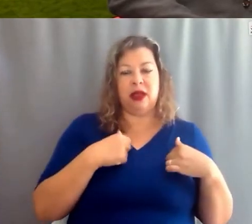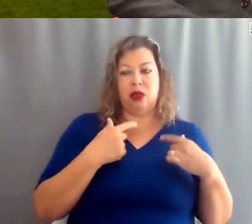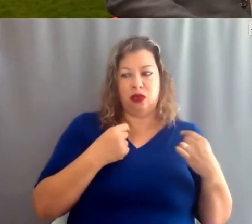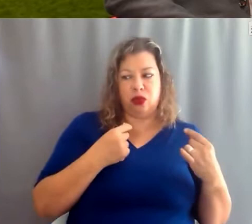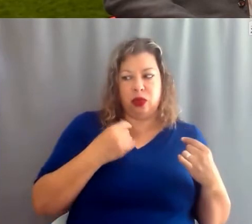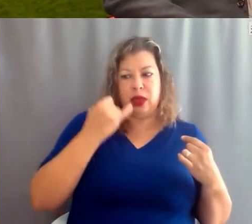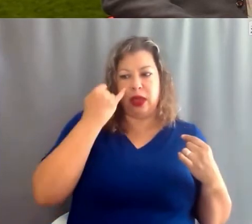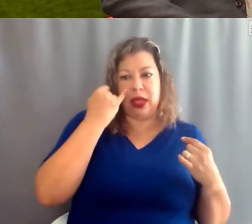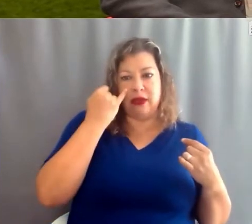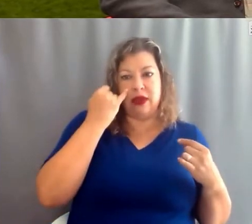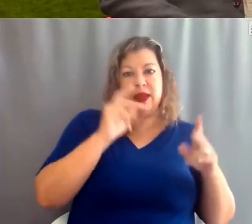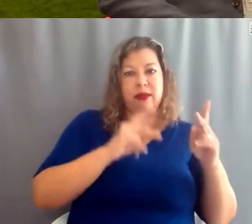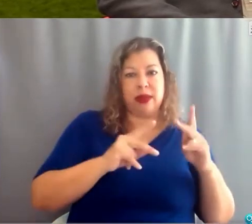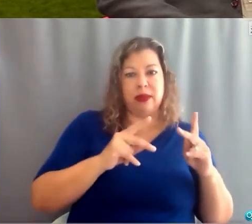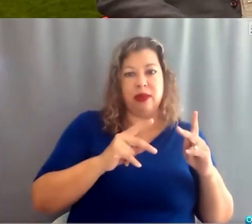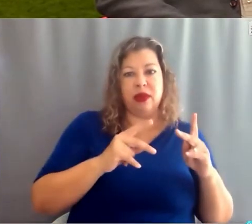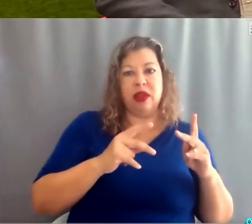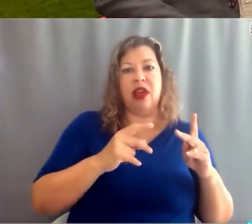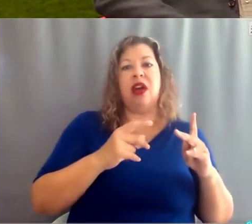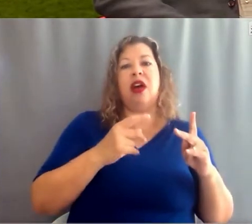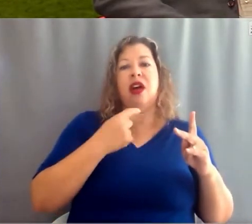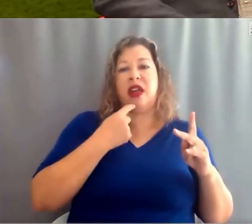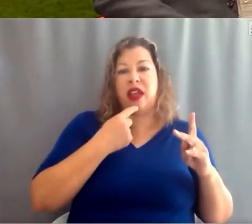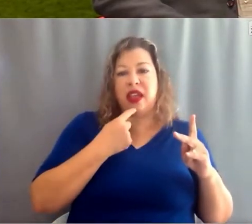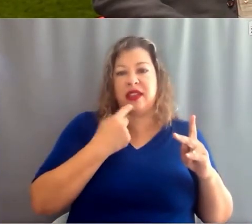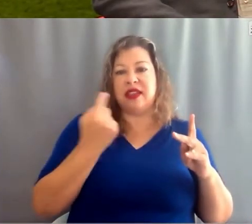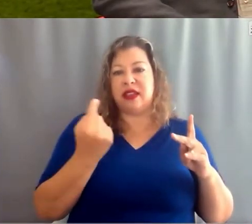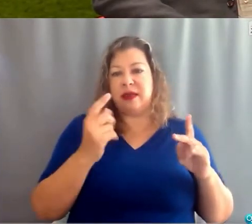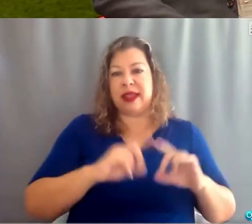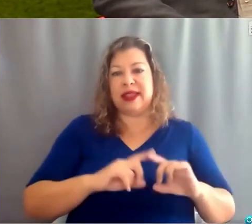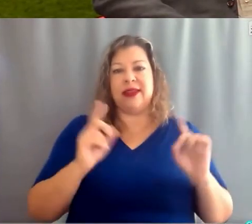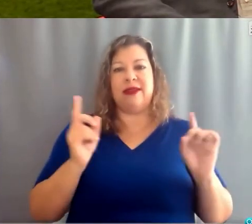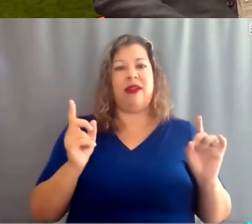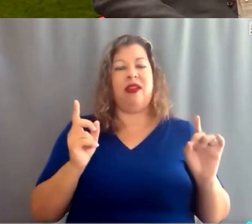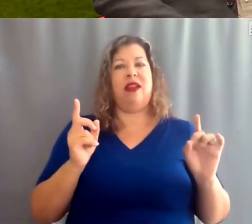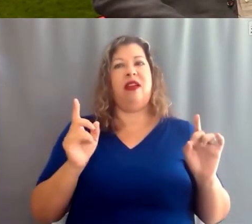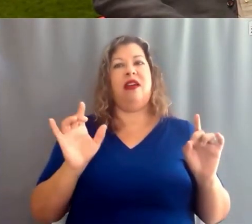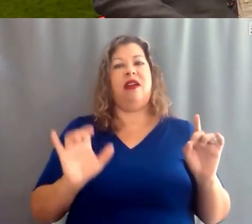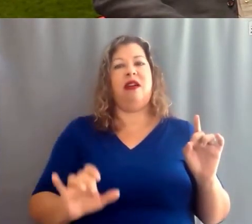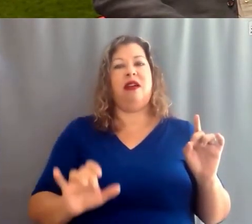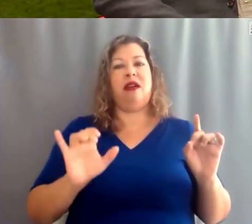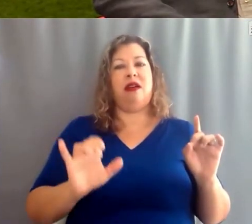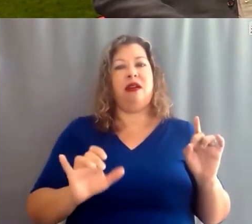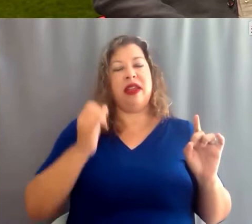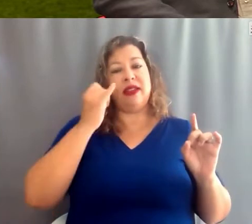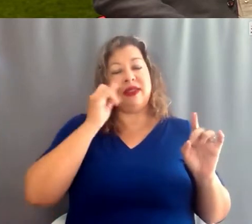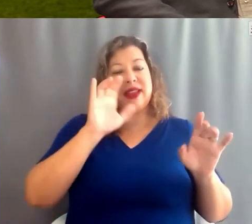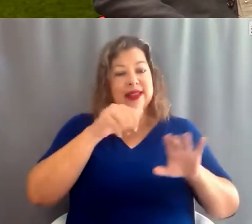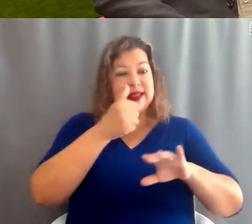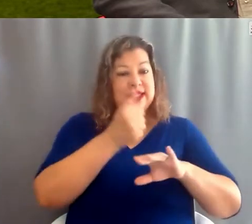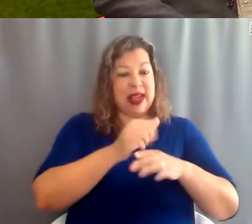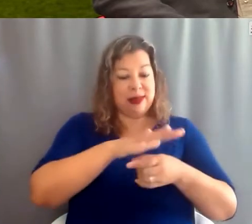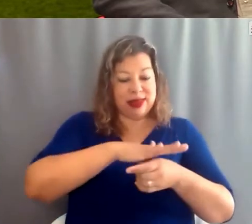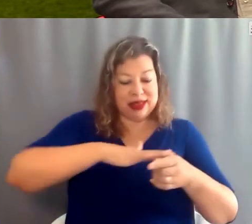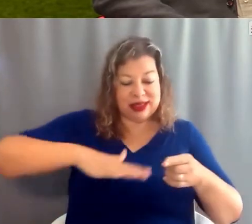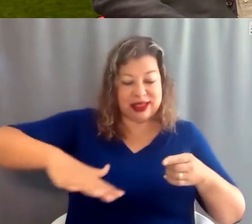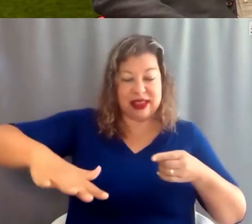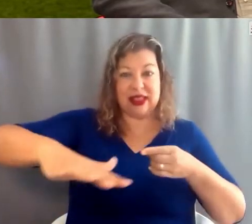If people had arranged the space in a way that wasn't necessarily one solution fits all.